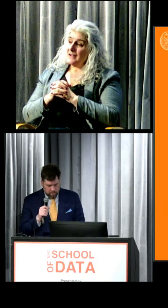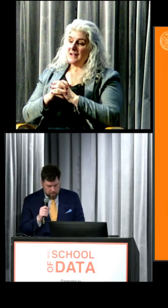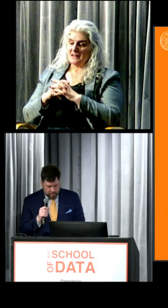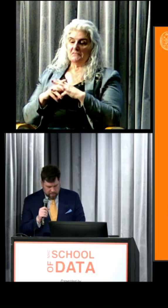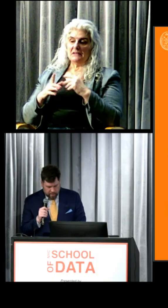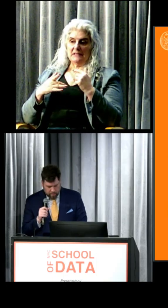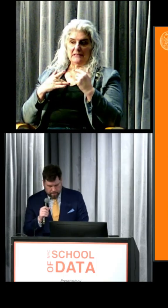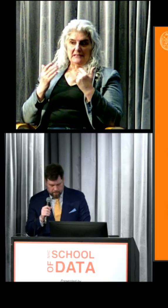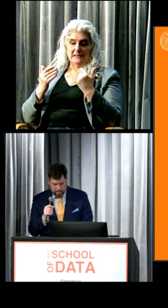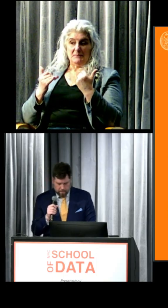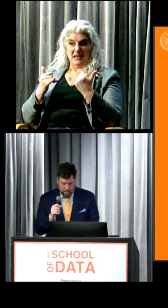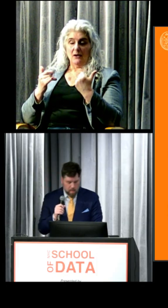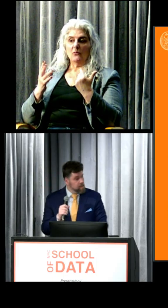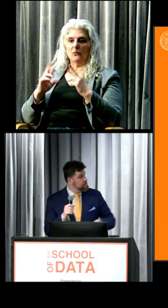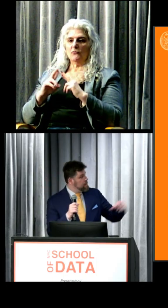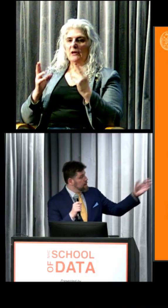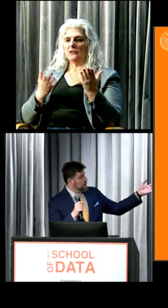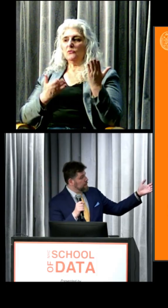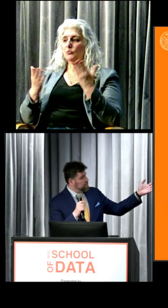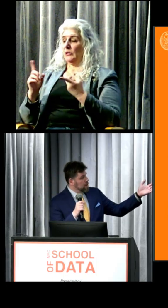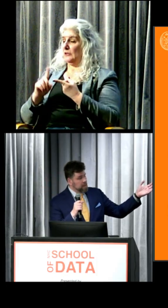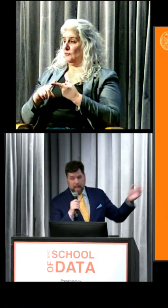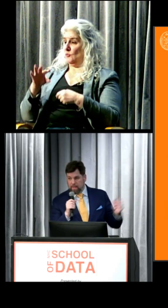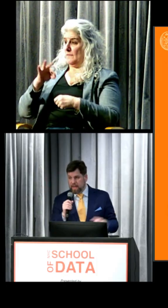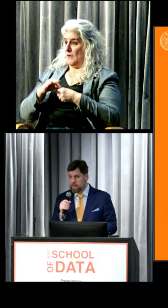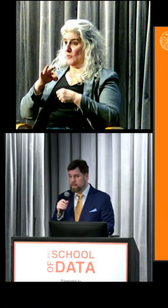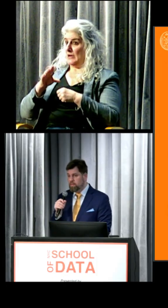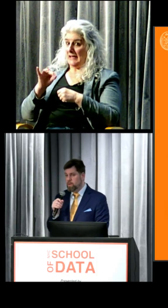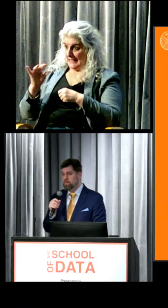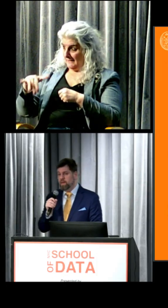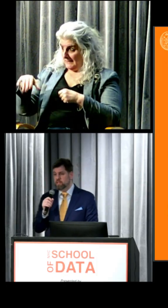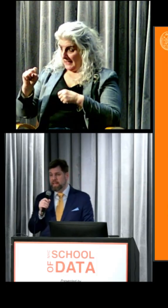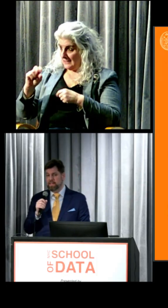late elementary school age, to think that this was something they would want to do.